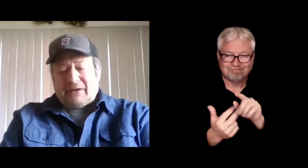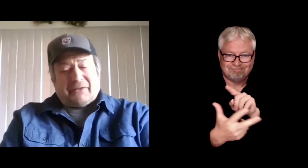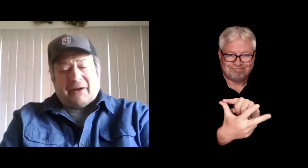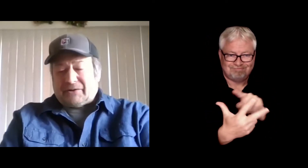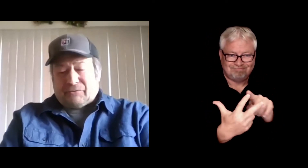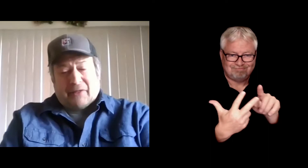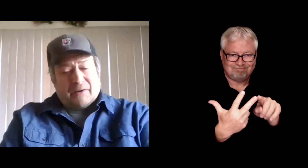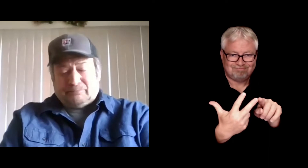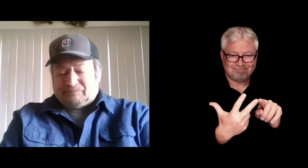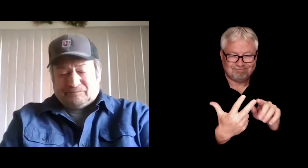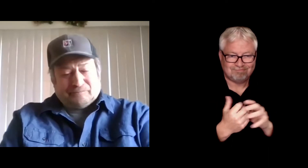I've great thanks for them.